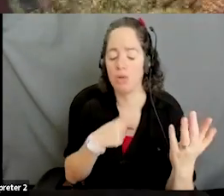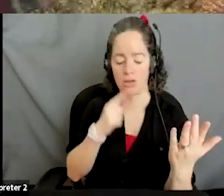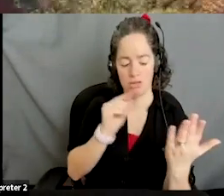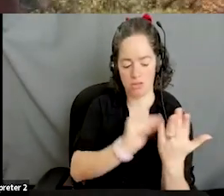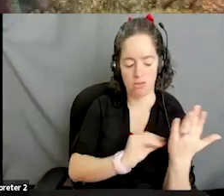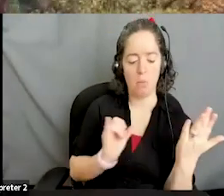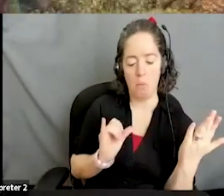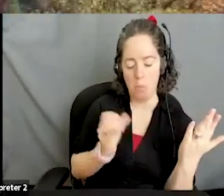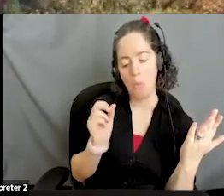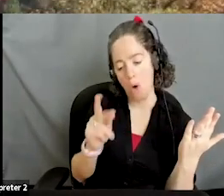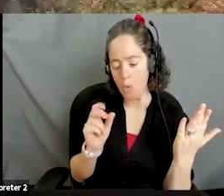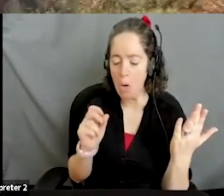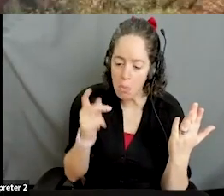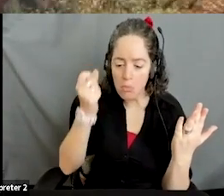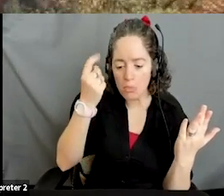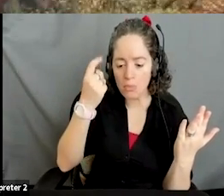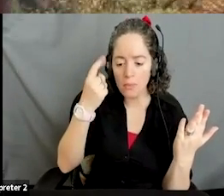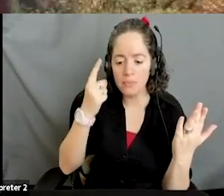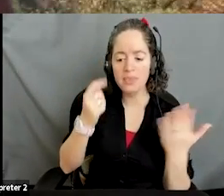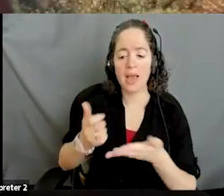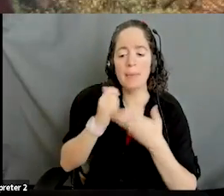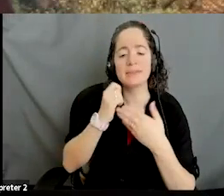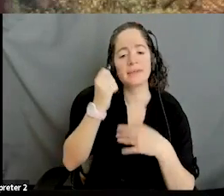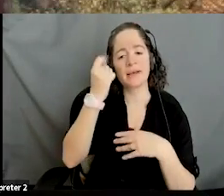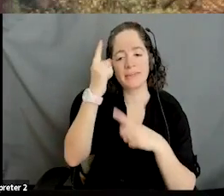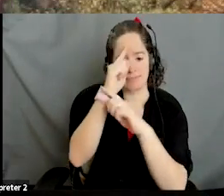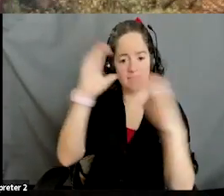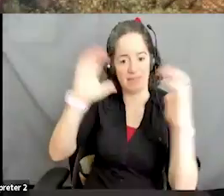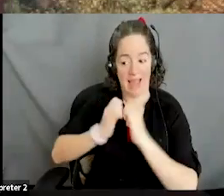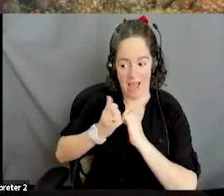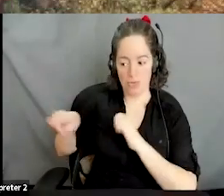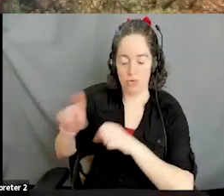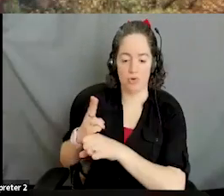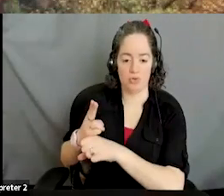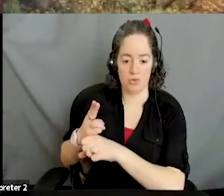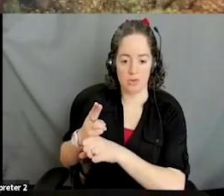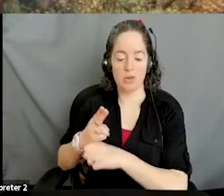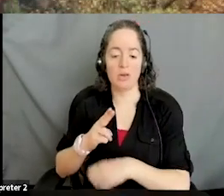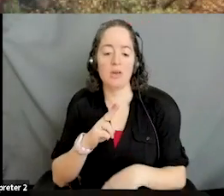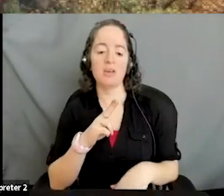like real-world context of because this is lacking when I try to use the form